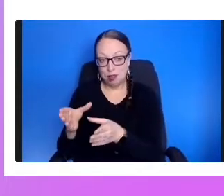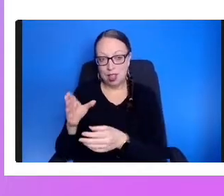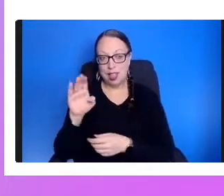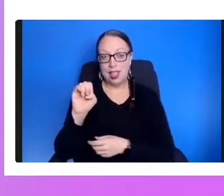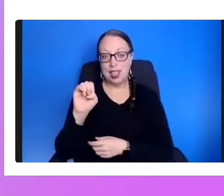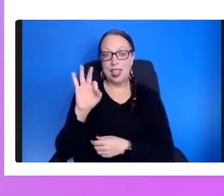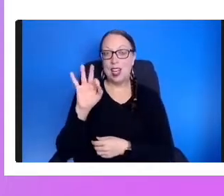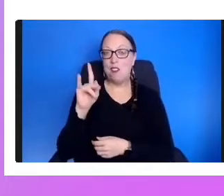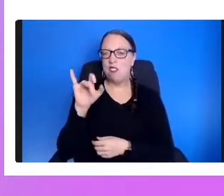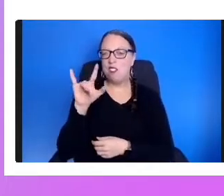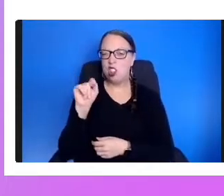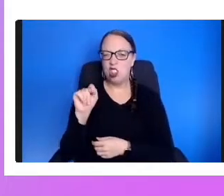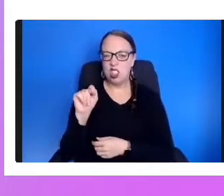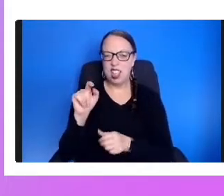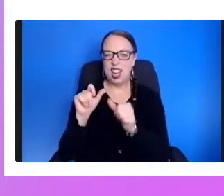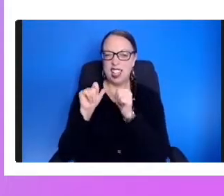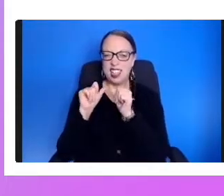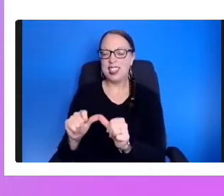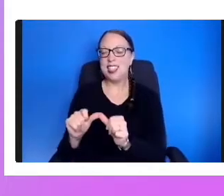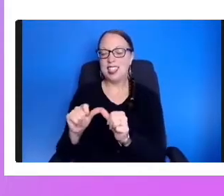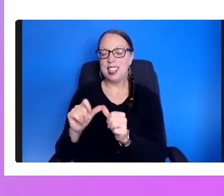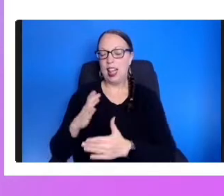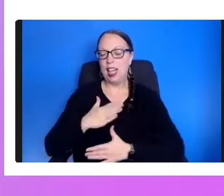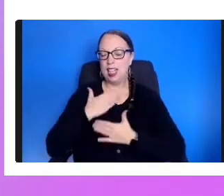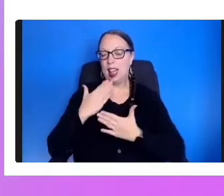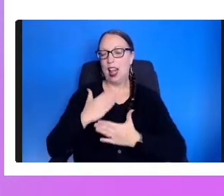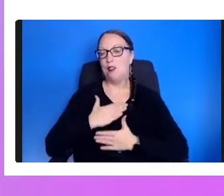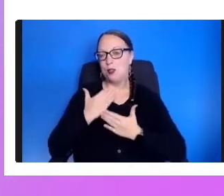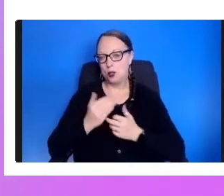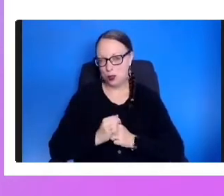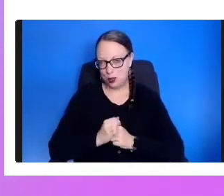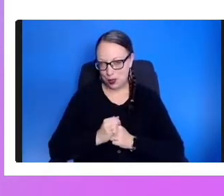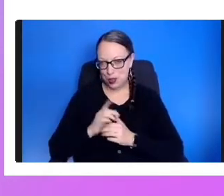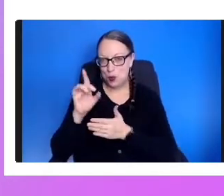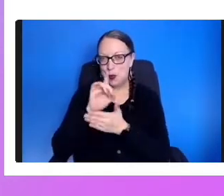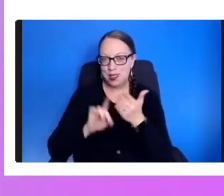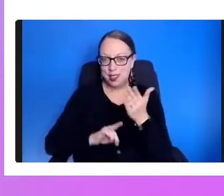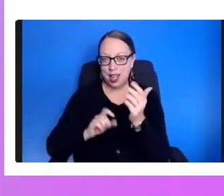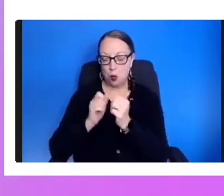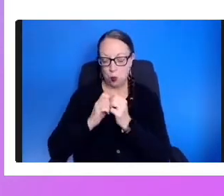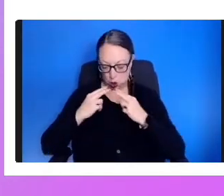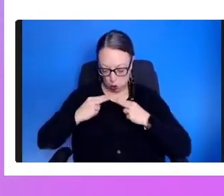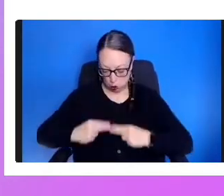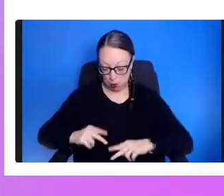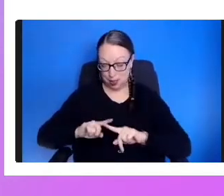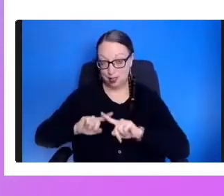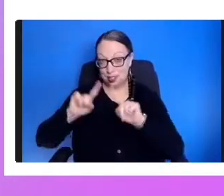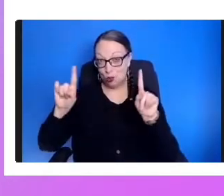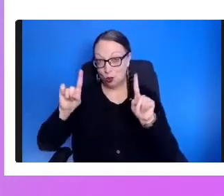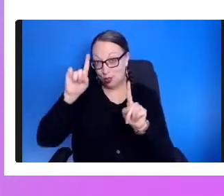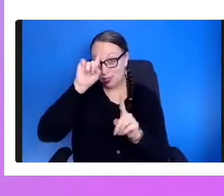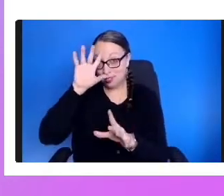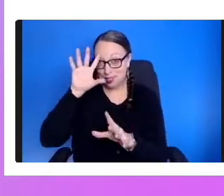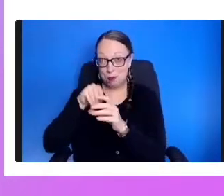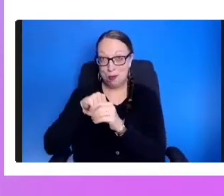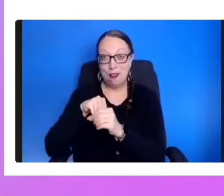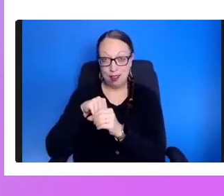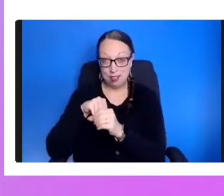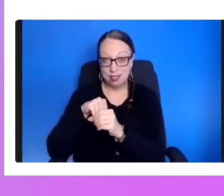be efficiently and consistently delightful, so design with human difference in mind, really understand the impacts of customers